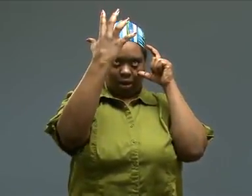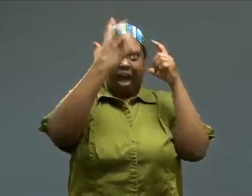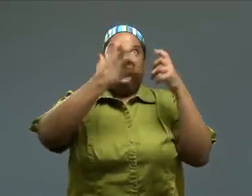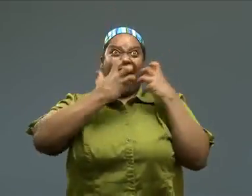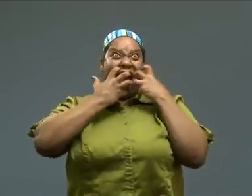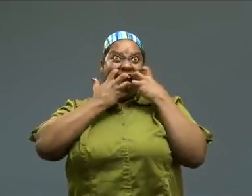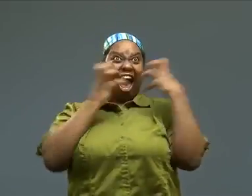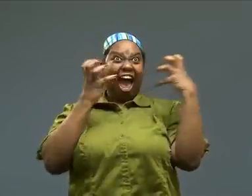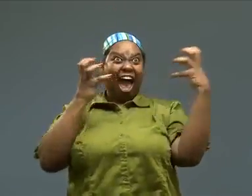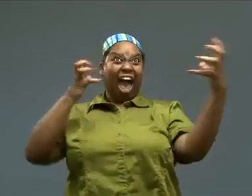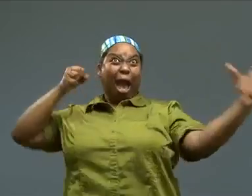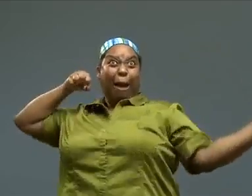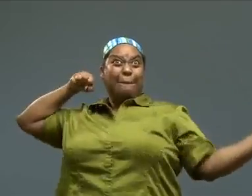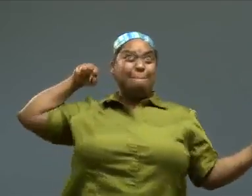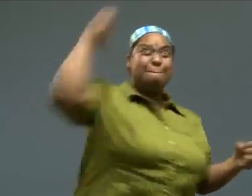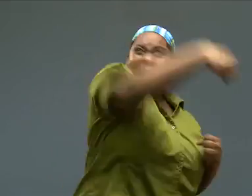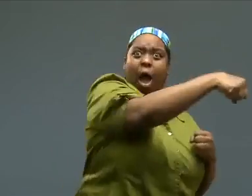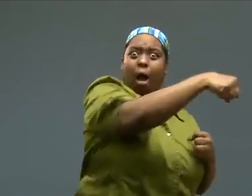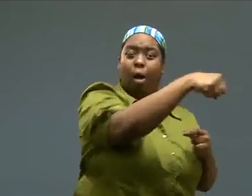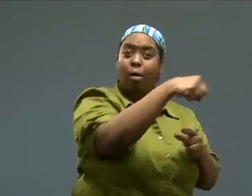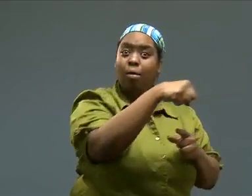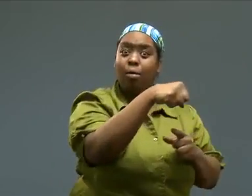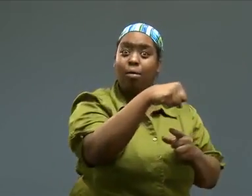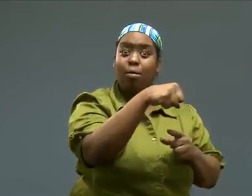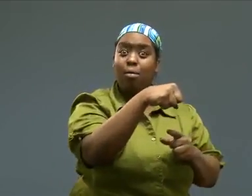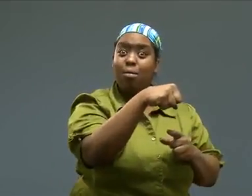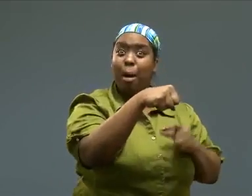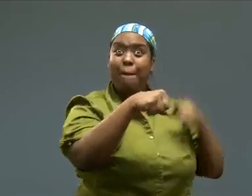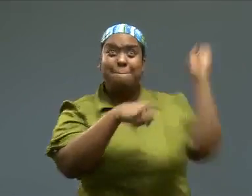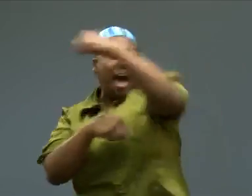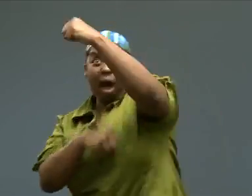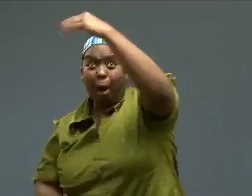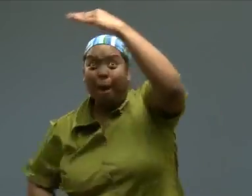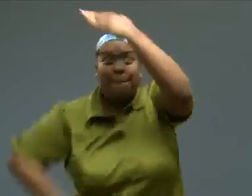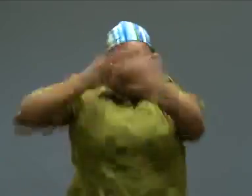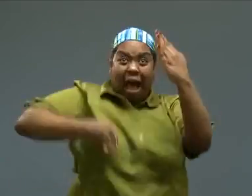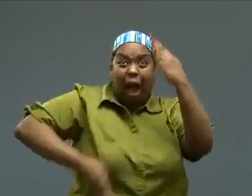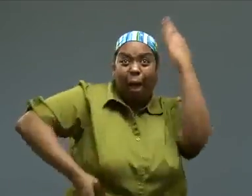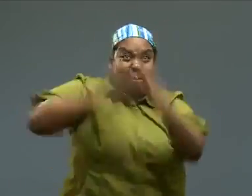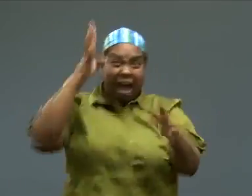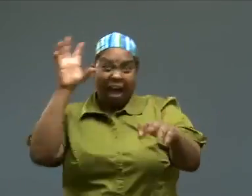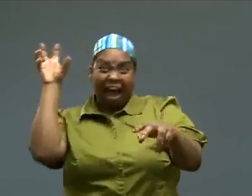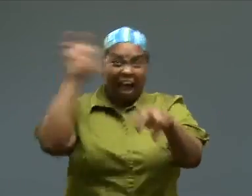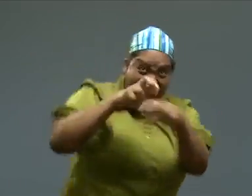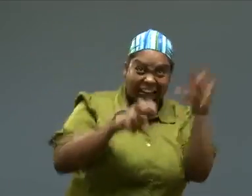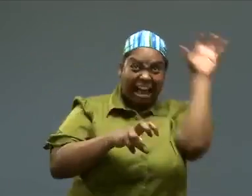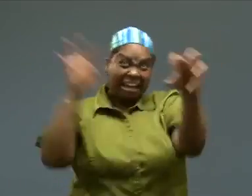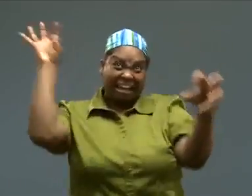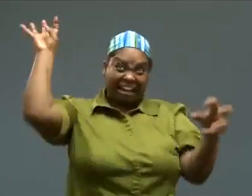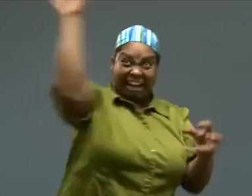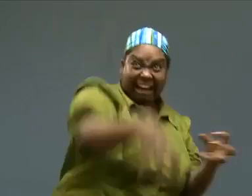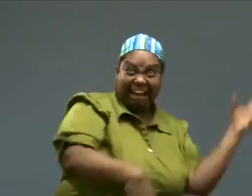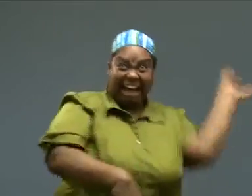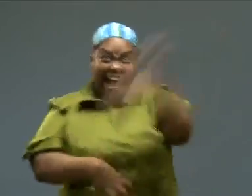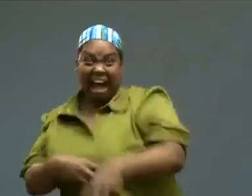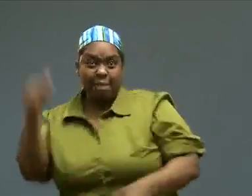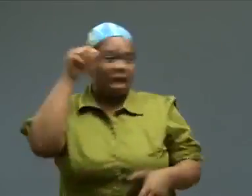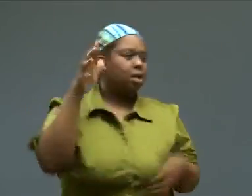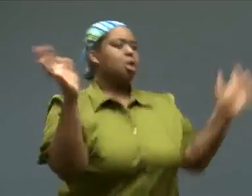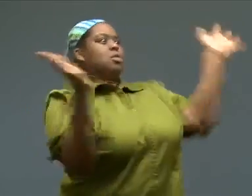I screamed and punched him! I punched, kicked, bit and scratched at him!